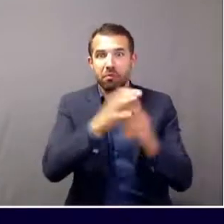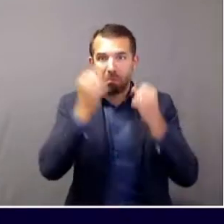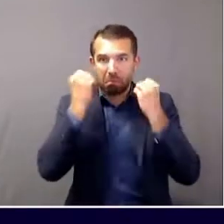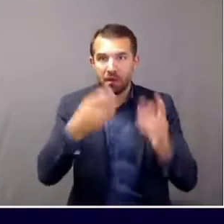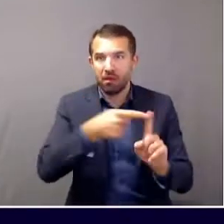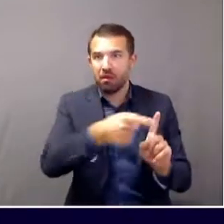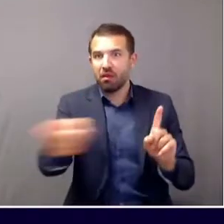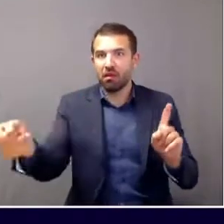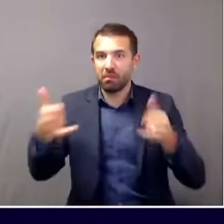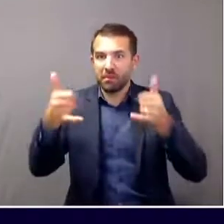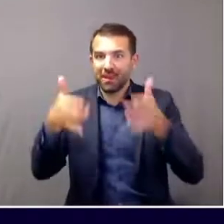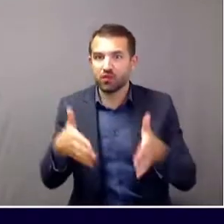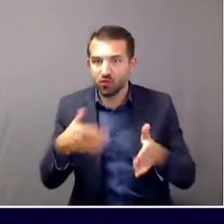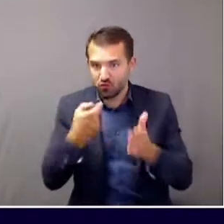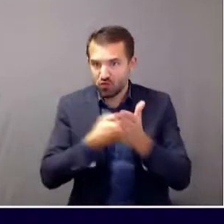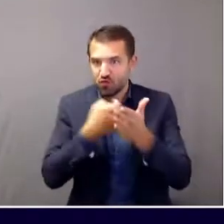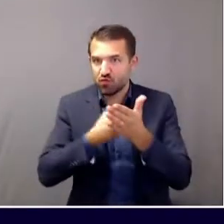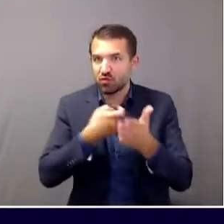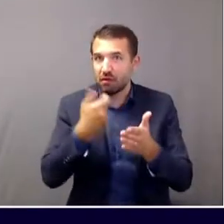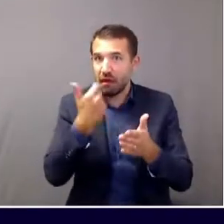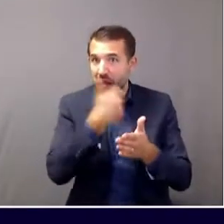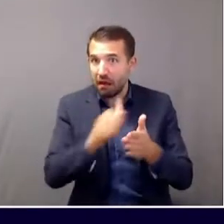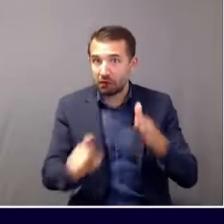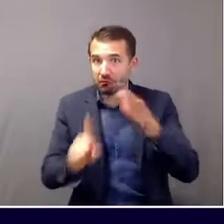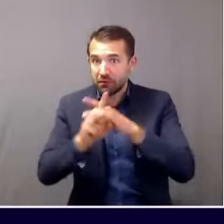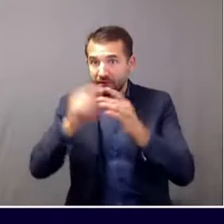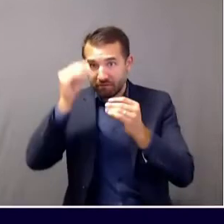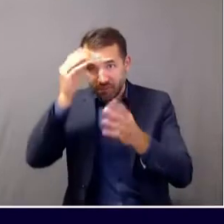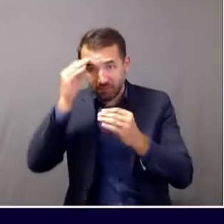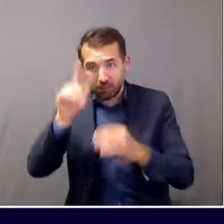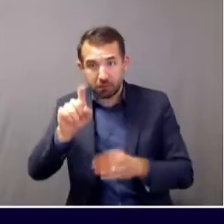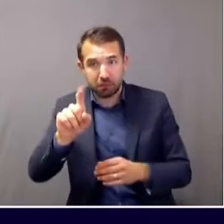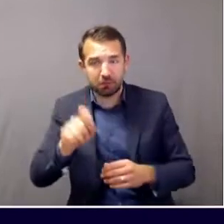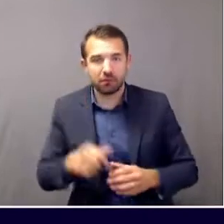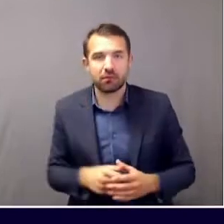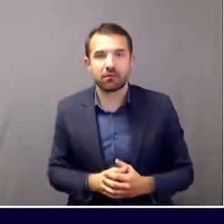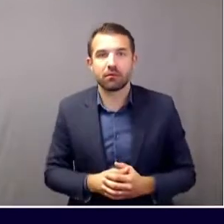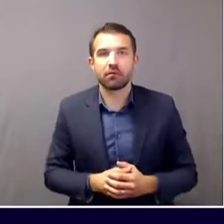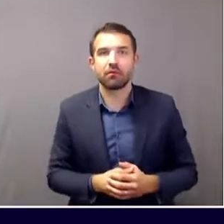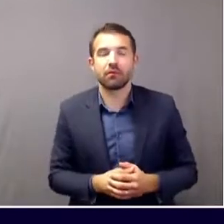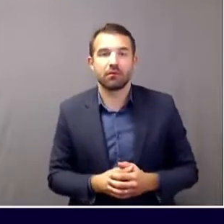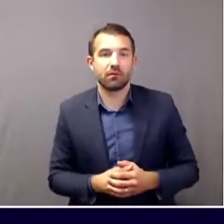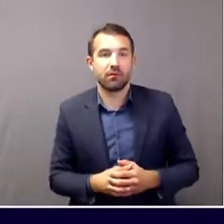to to get the latest on that as